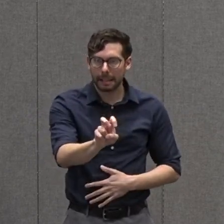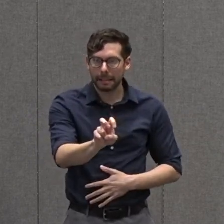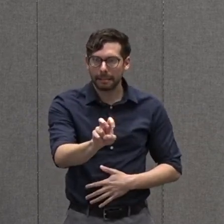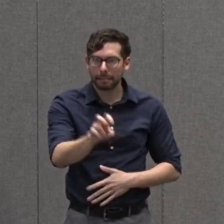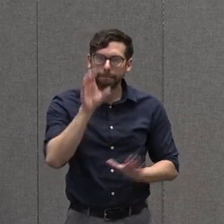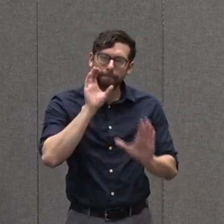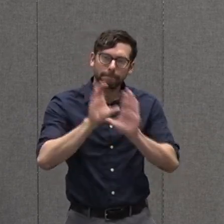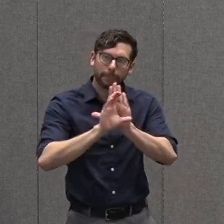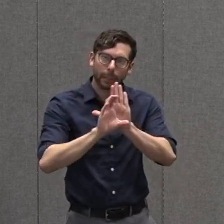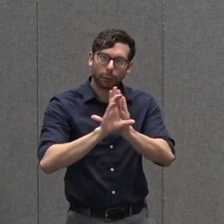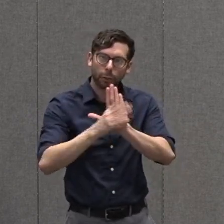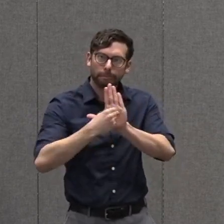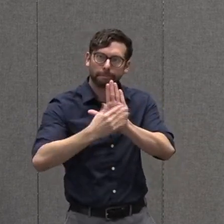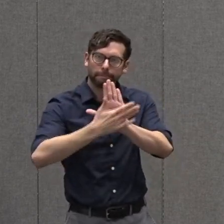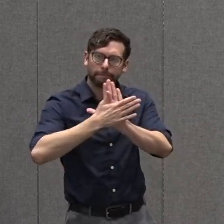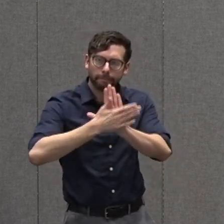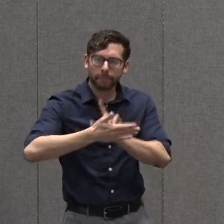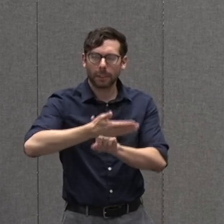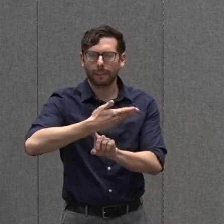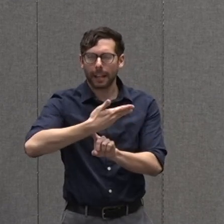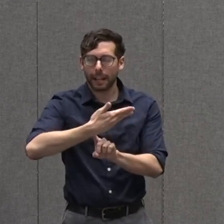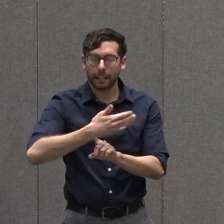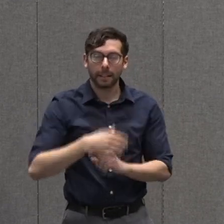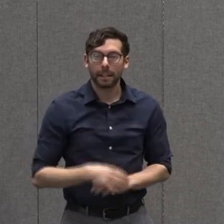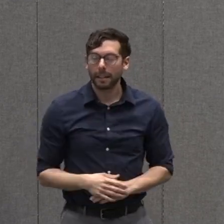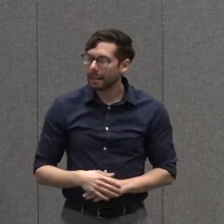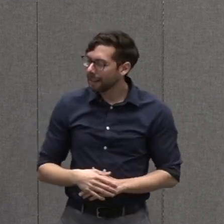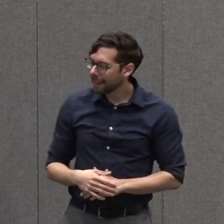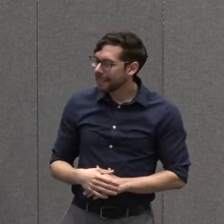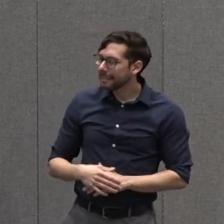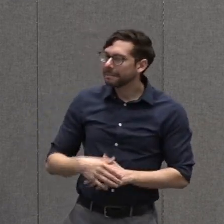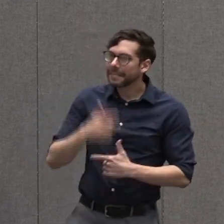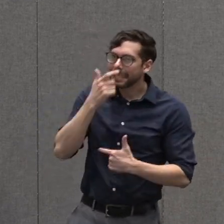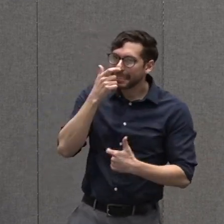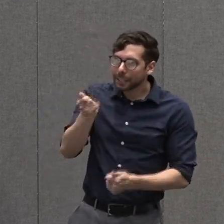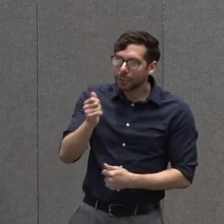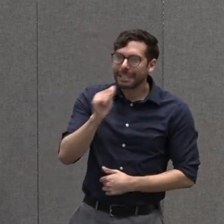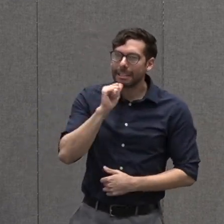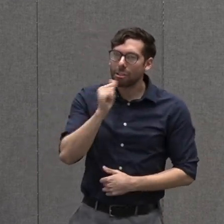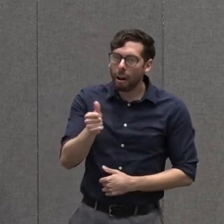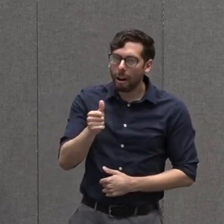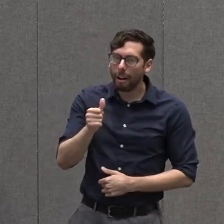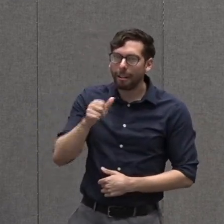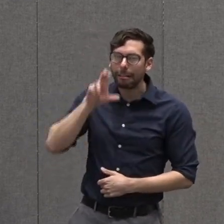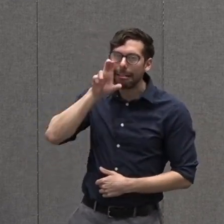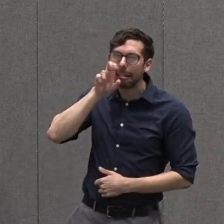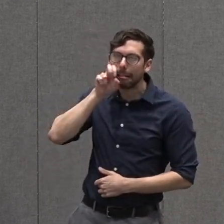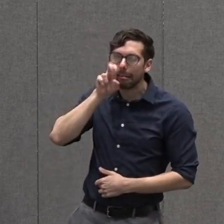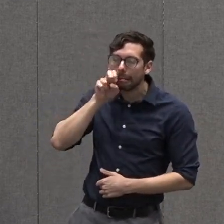Exactly, but not the bald eagle. The bald eagle's never appeared on a flag. Never appeared on a flag - Interesting.